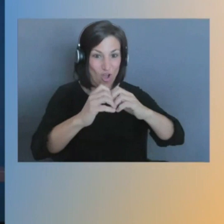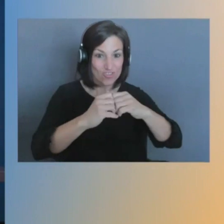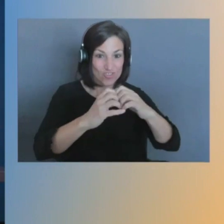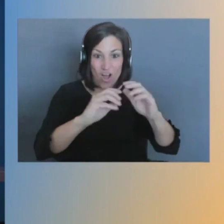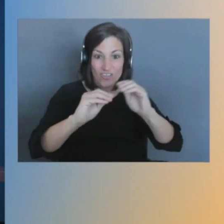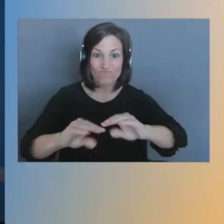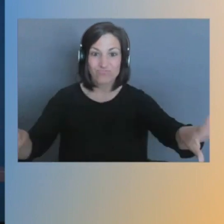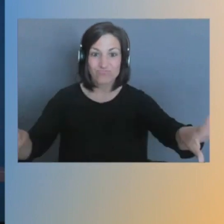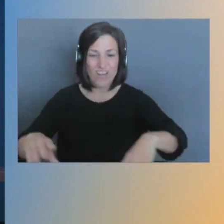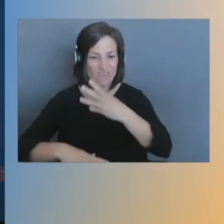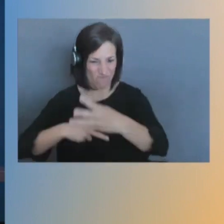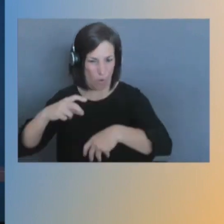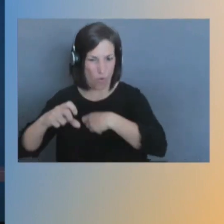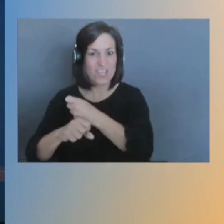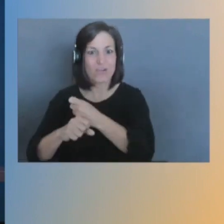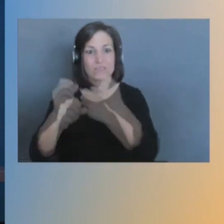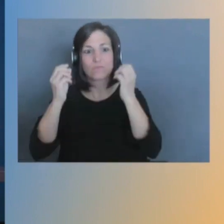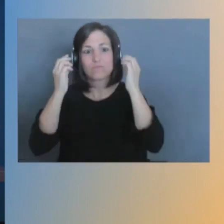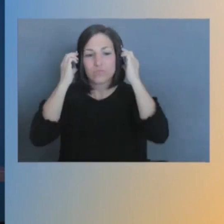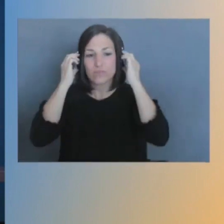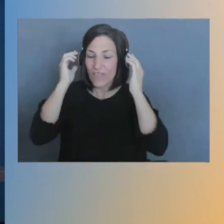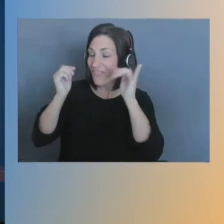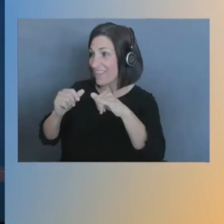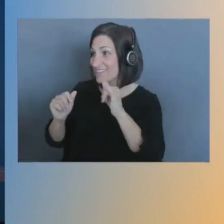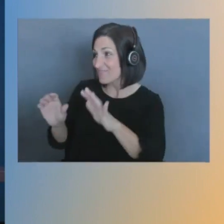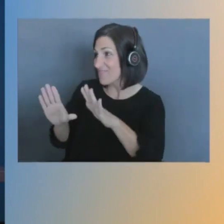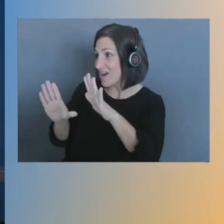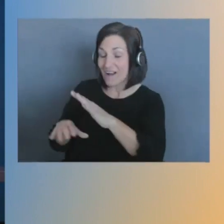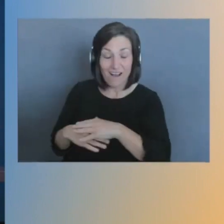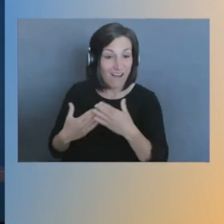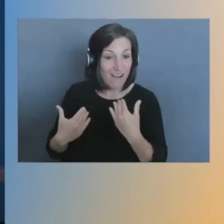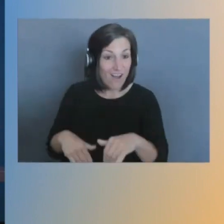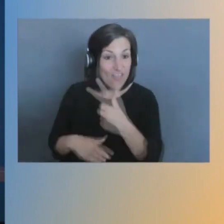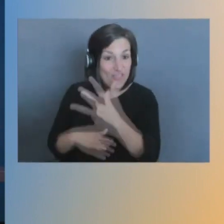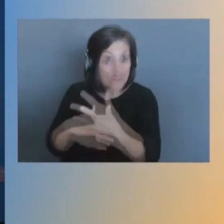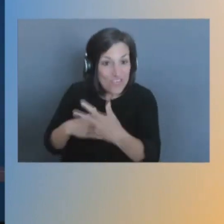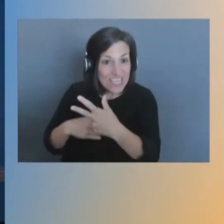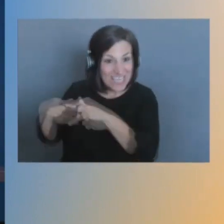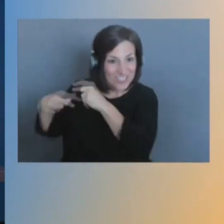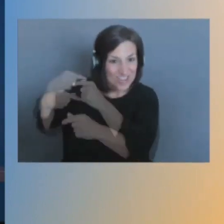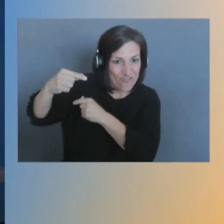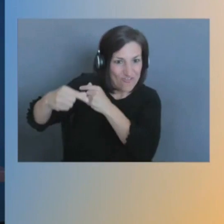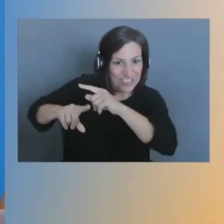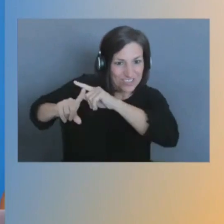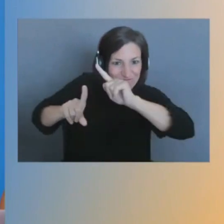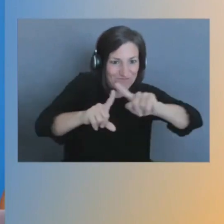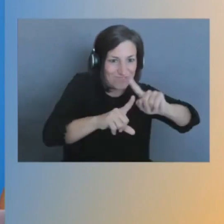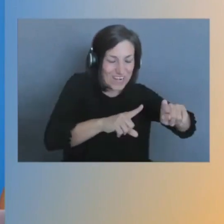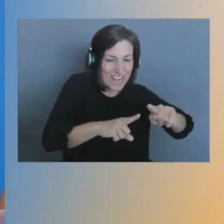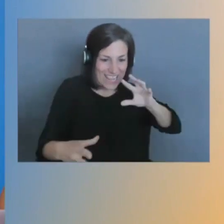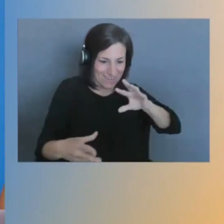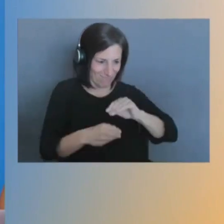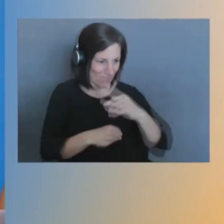But that's a phenomenal speed, right? Yeah. Three generations, four years in silicon. I think earlier our leaders were talking about